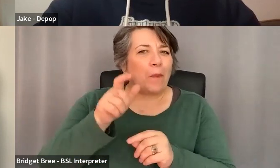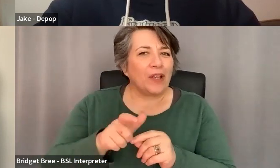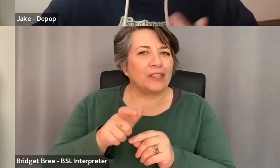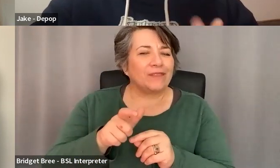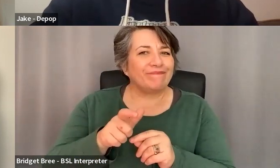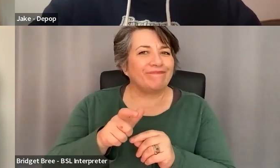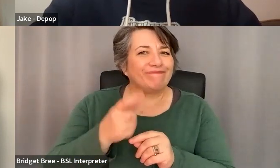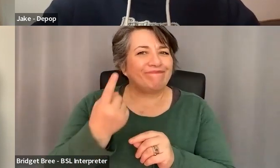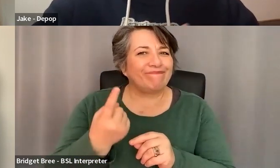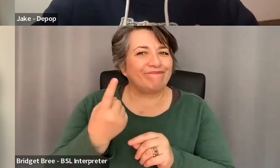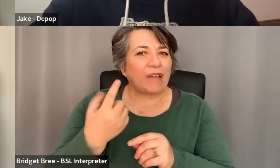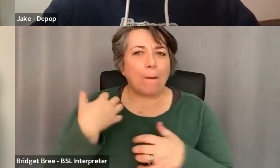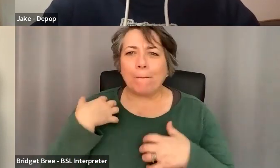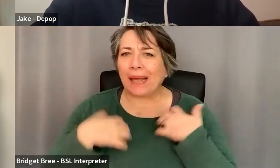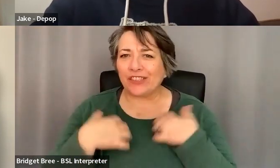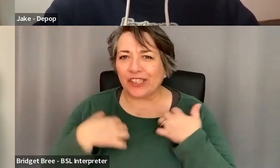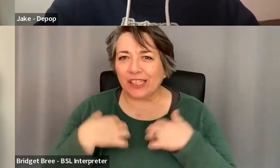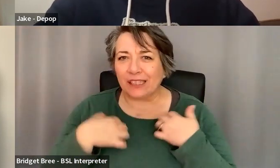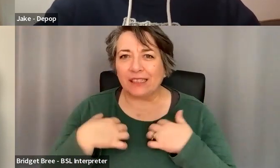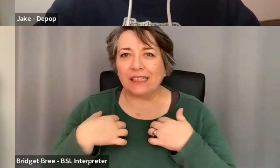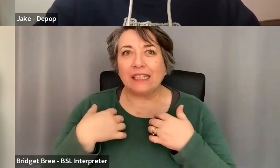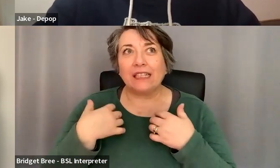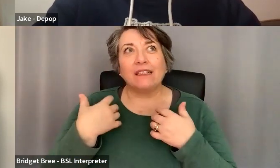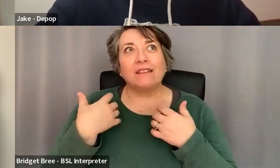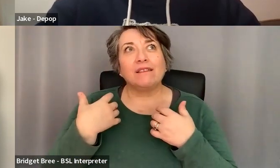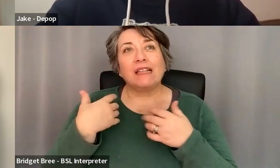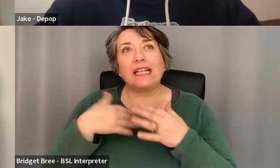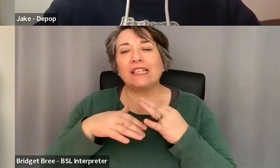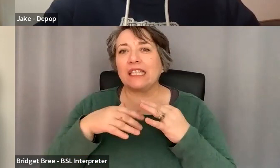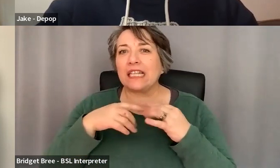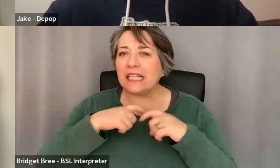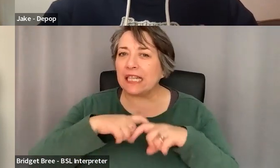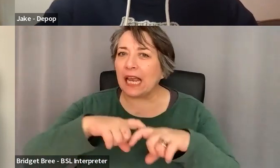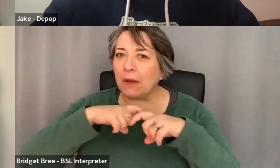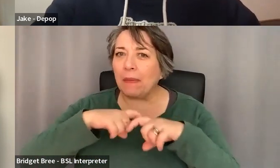So any kind of interest in sustainability, waste reduction, any kind of success stories